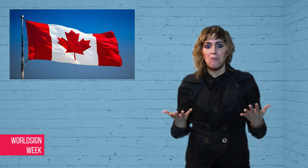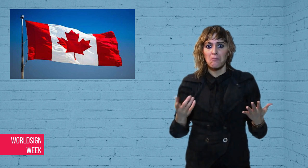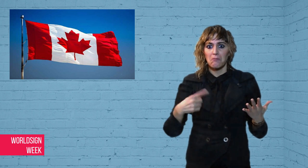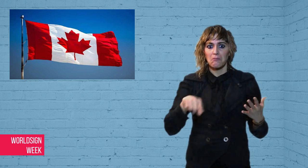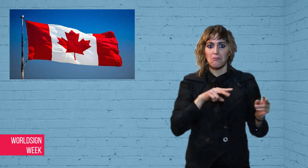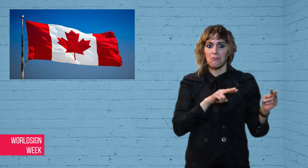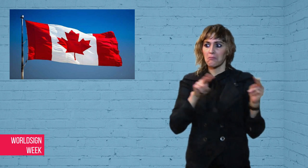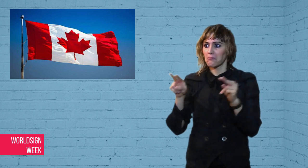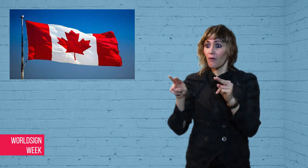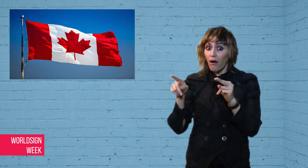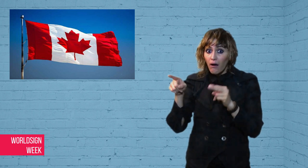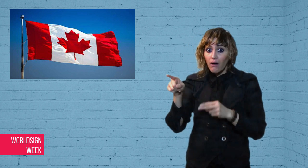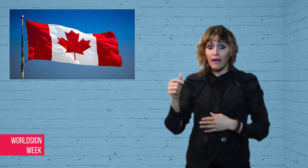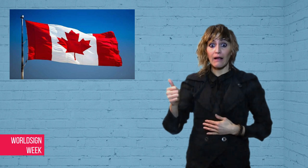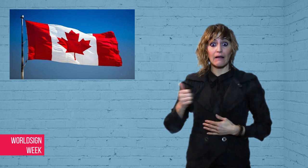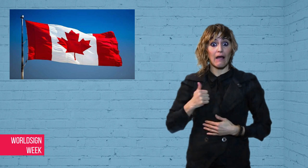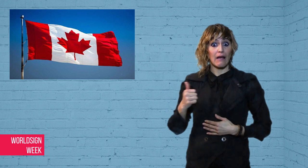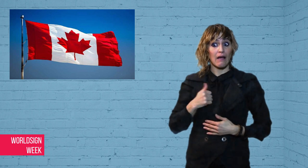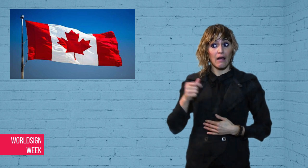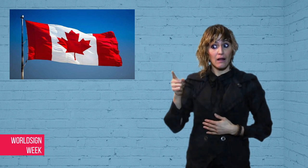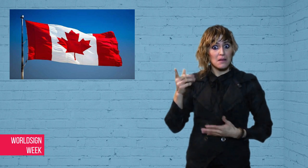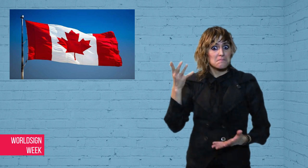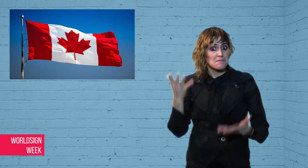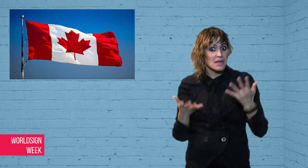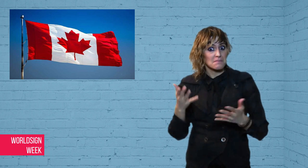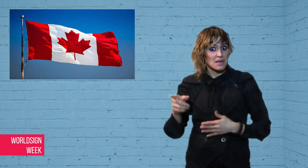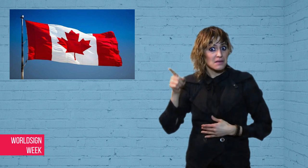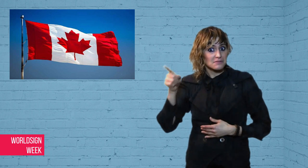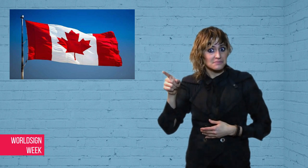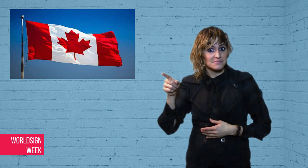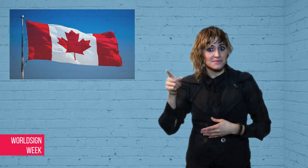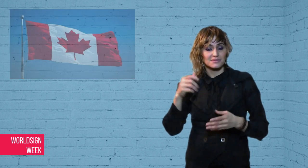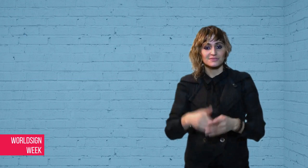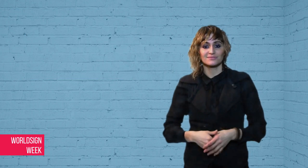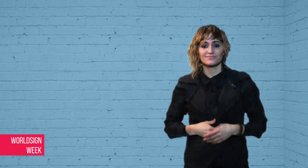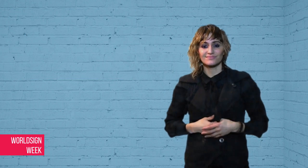This time, it may be Canada’s turn!